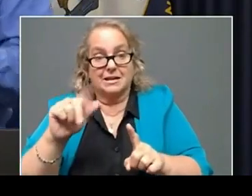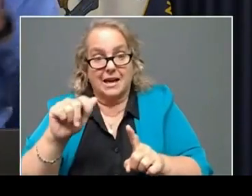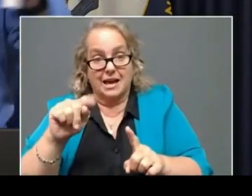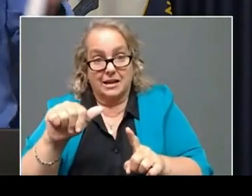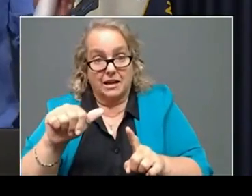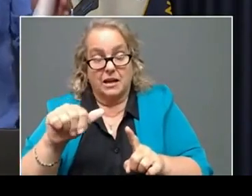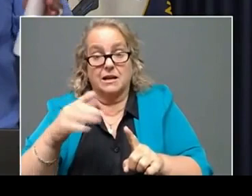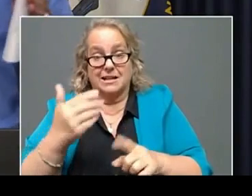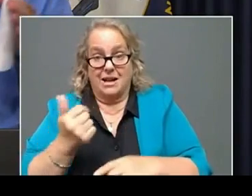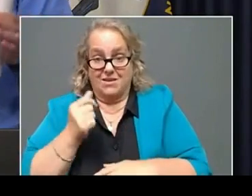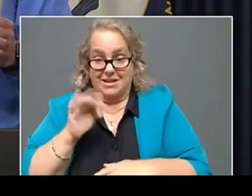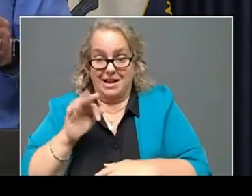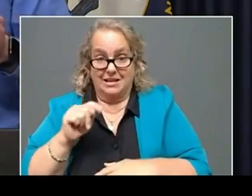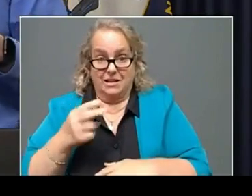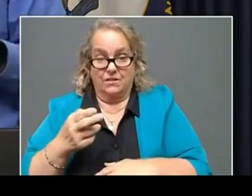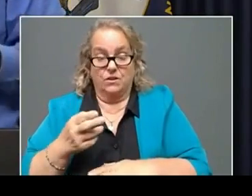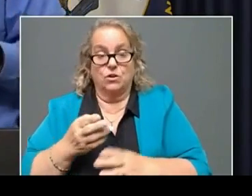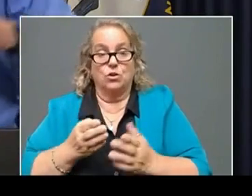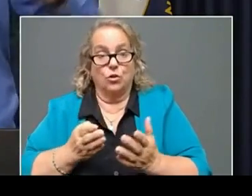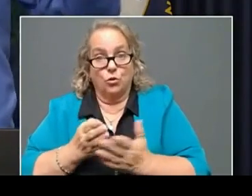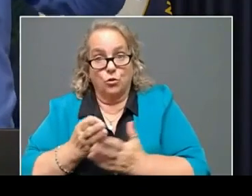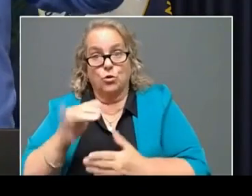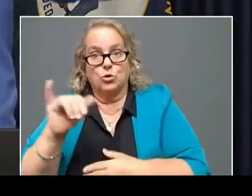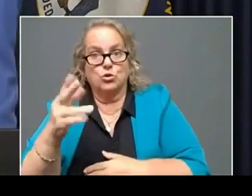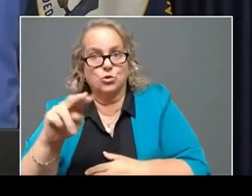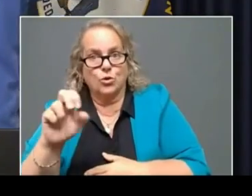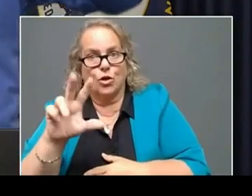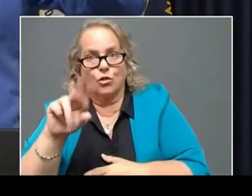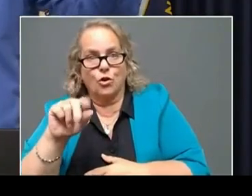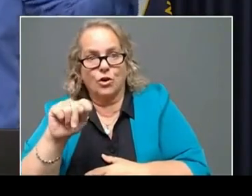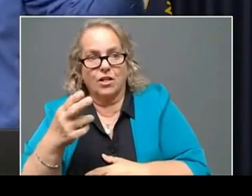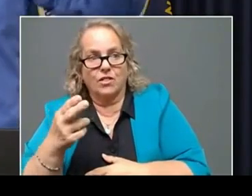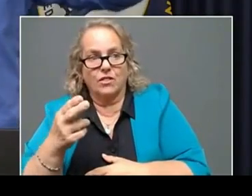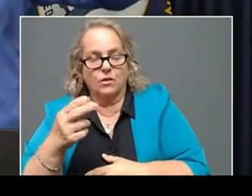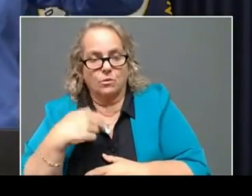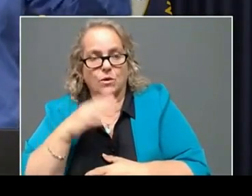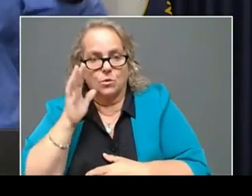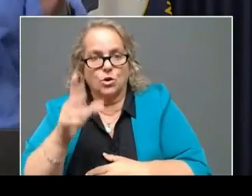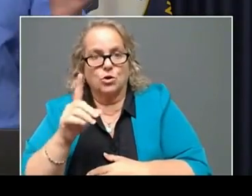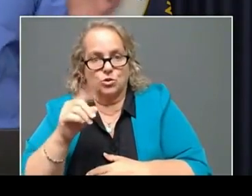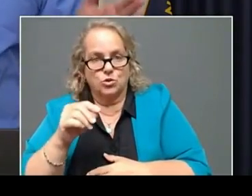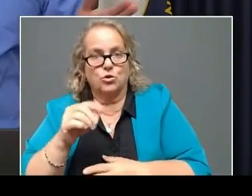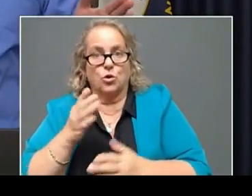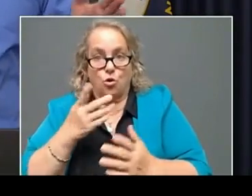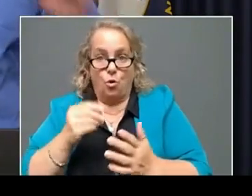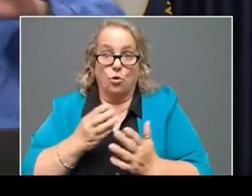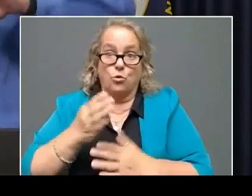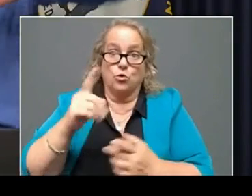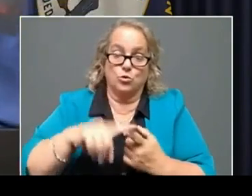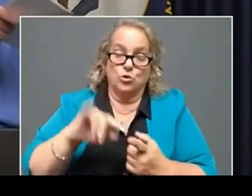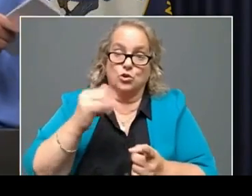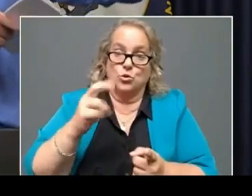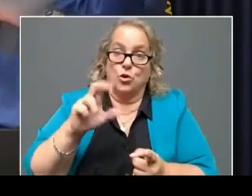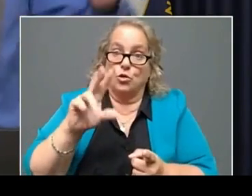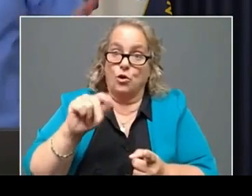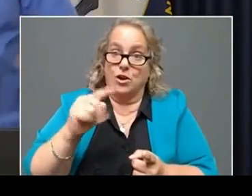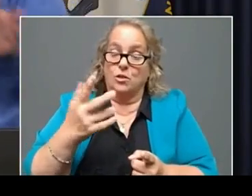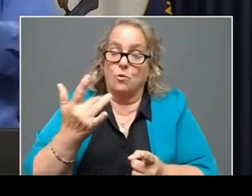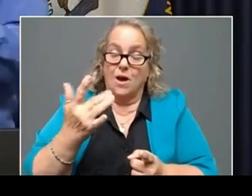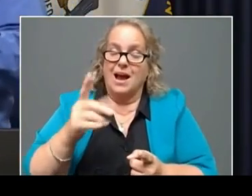it's going to be through june 30th because June 30. So we go through June 30 because the data sets bigger and the data is mature enough that we have more